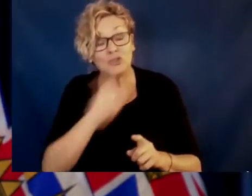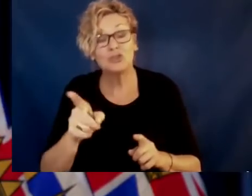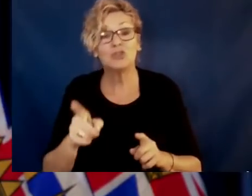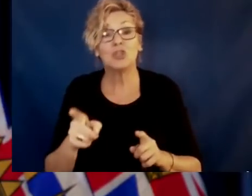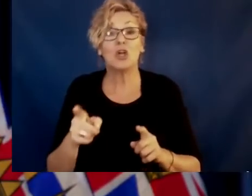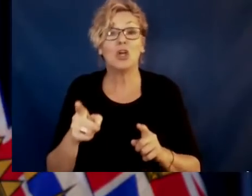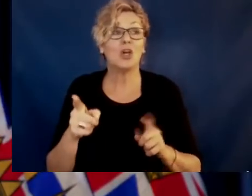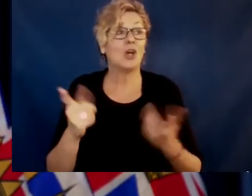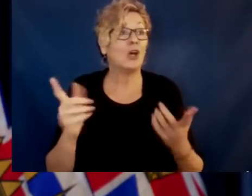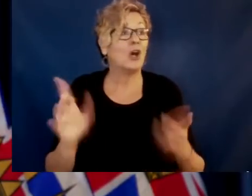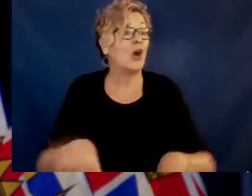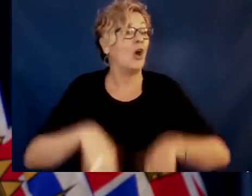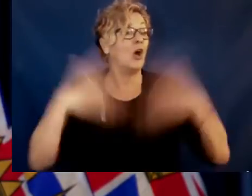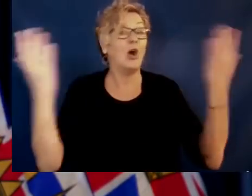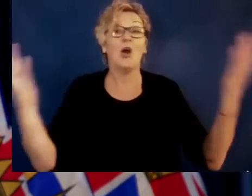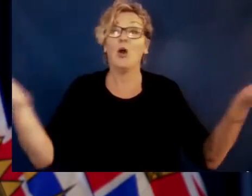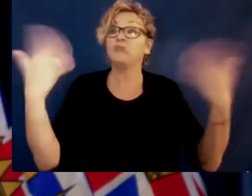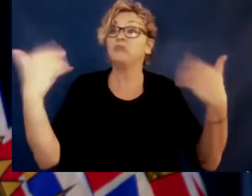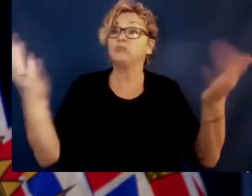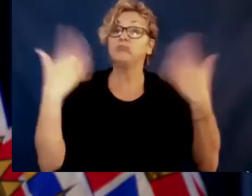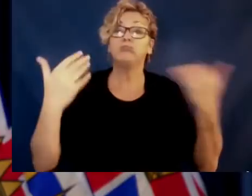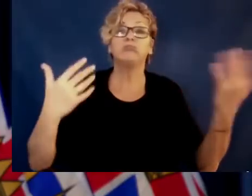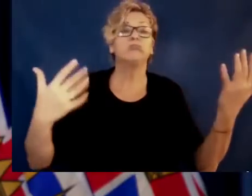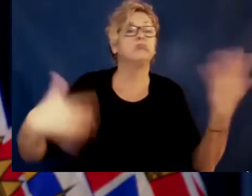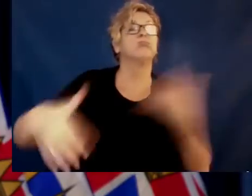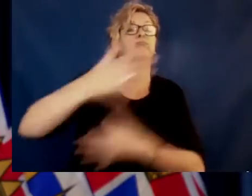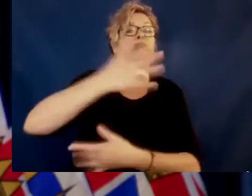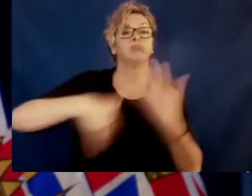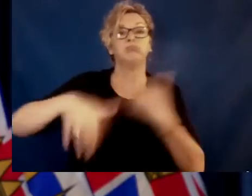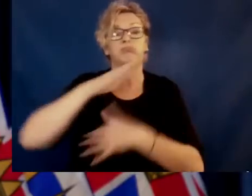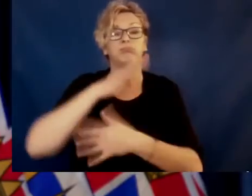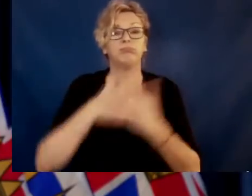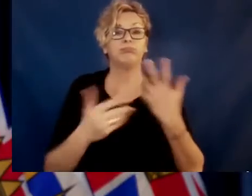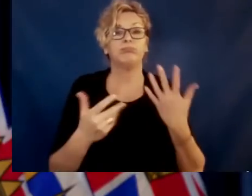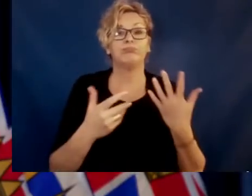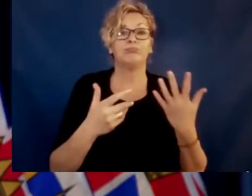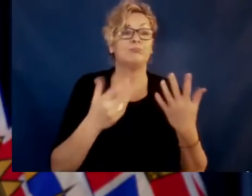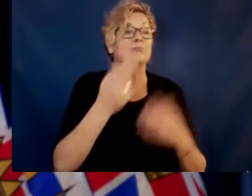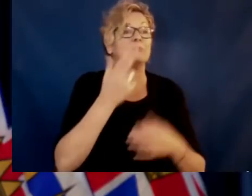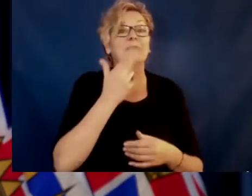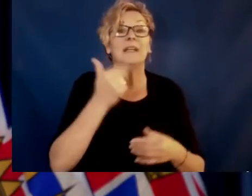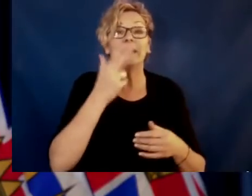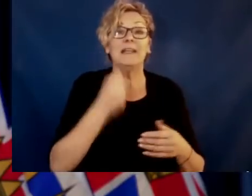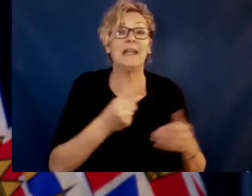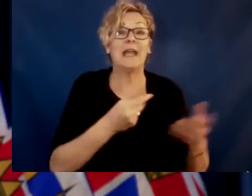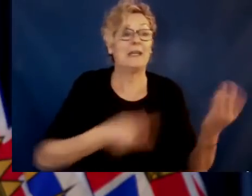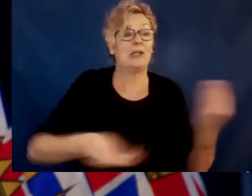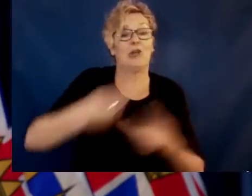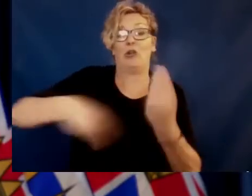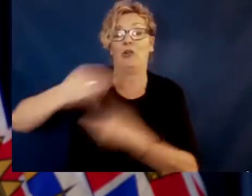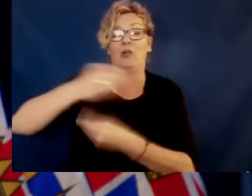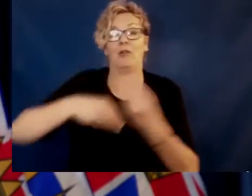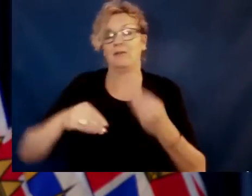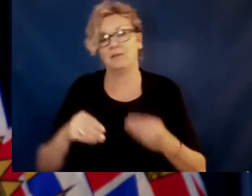of a pandemic. And for many families that will mean staying at home and maybe having a candy hunt in the